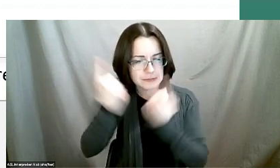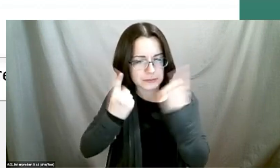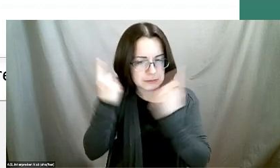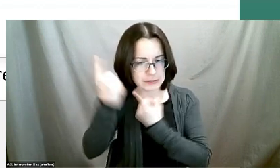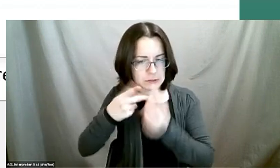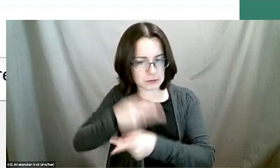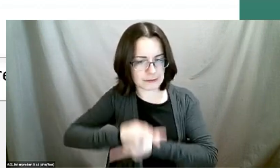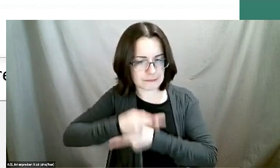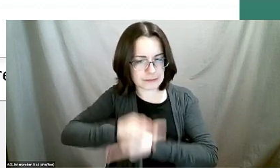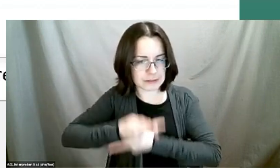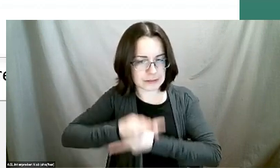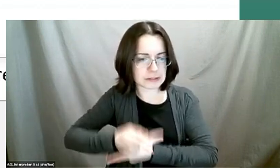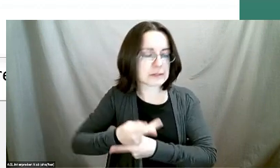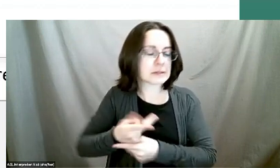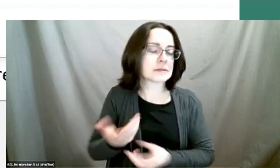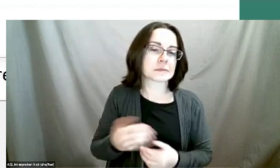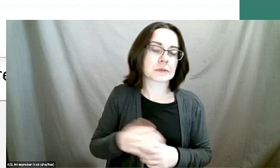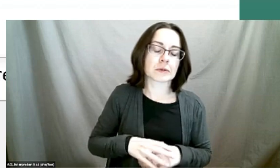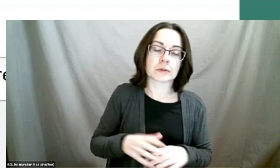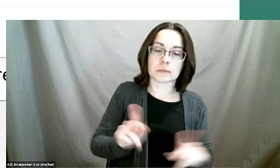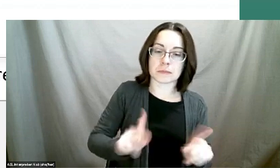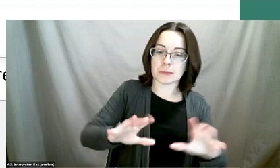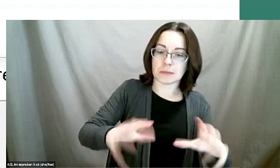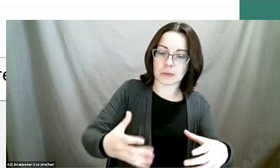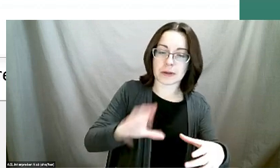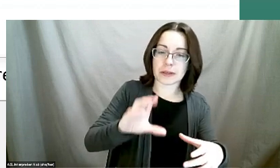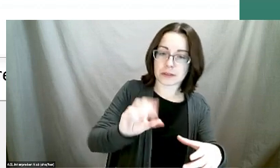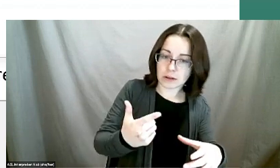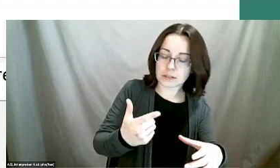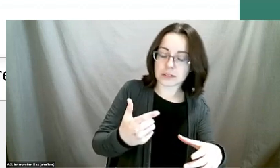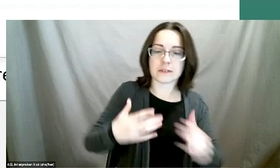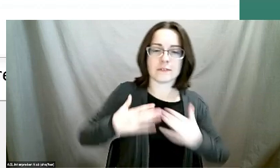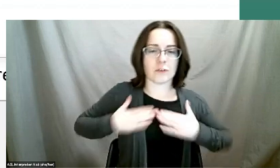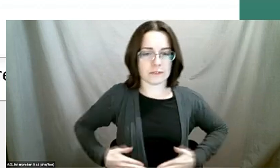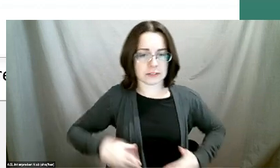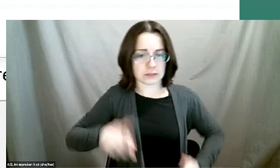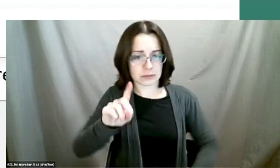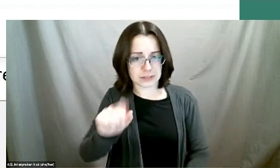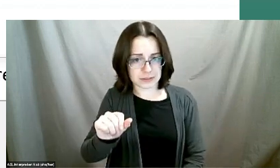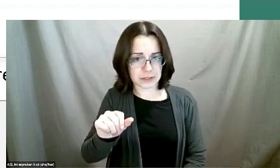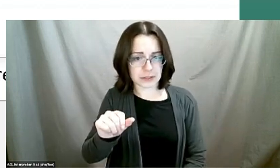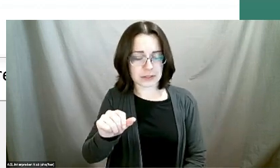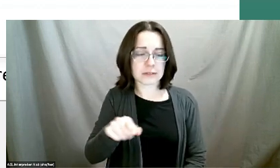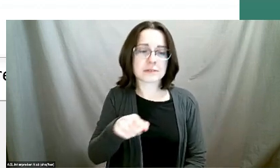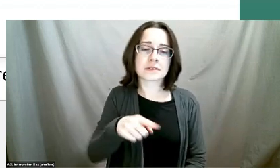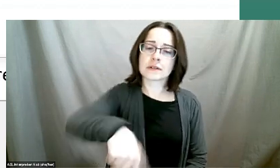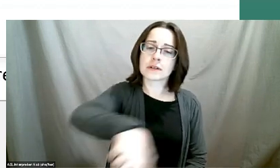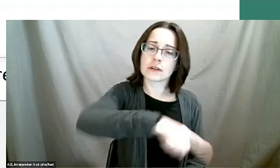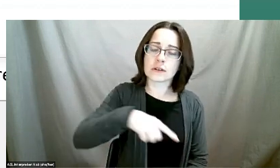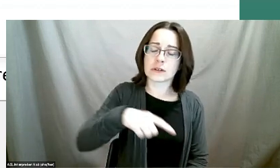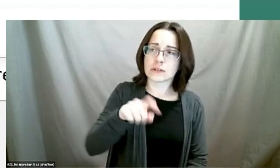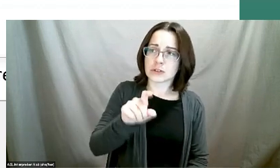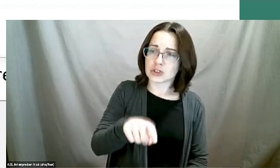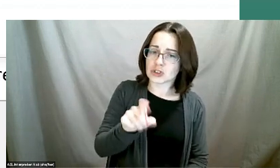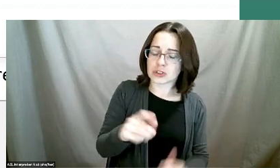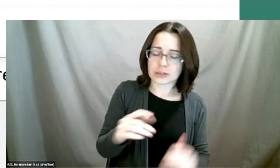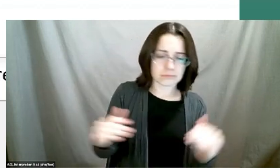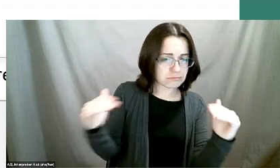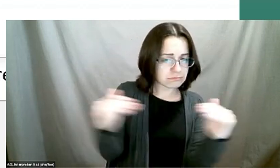or physical disabilities deserve the same medical attention and